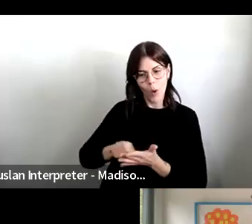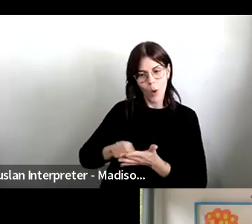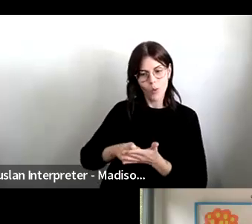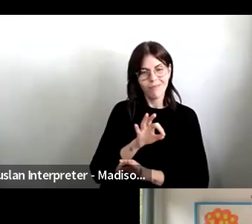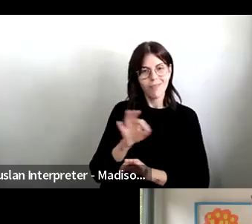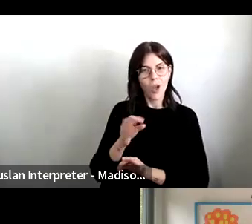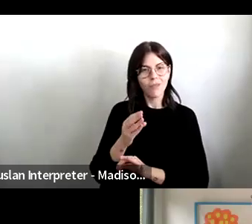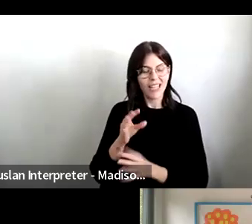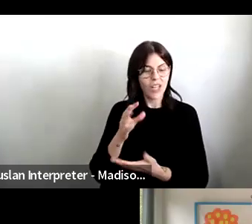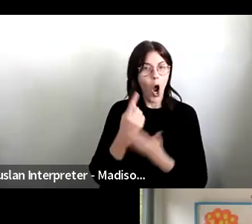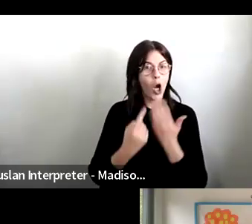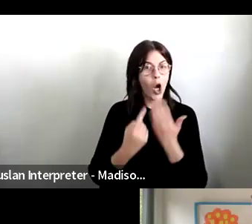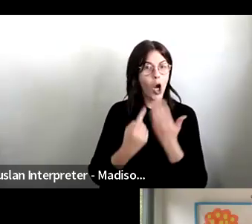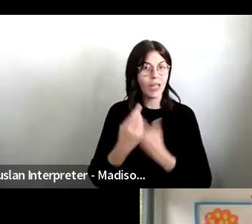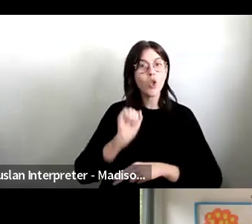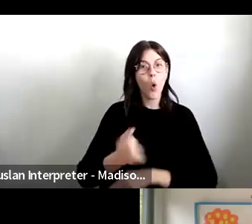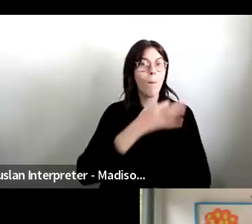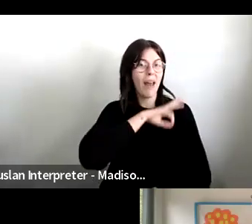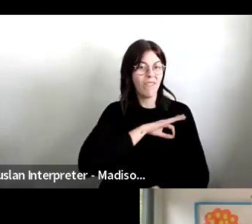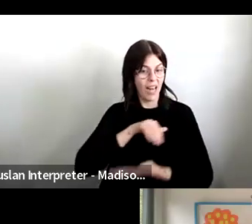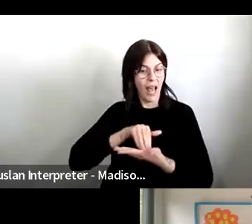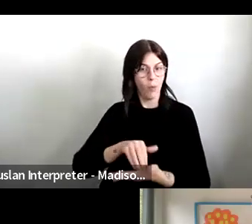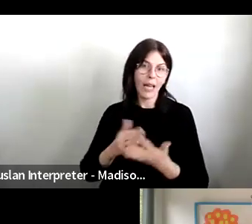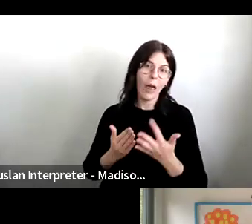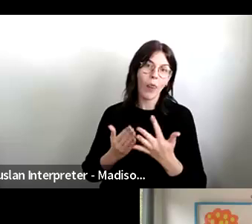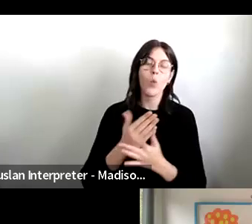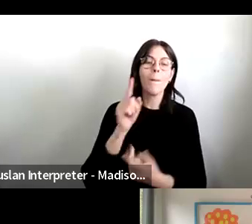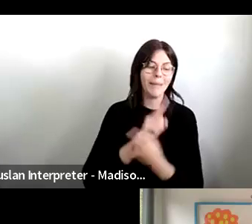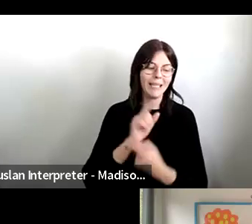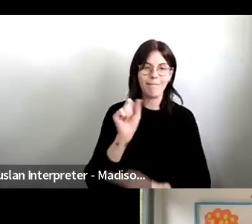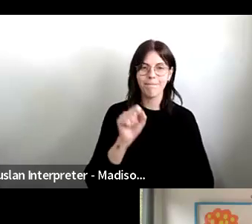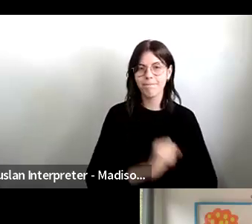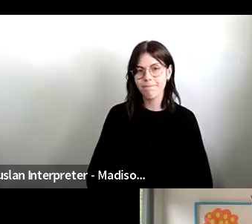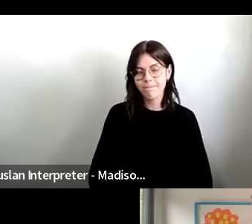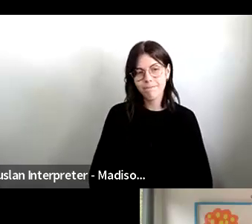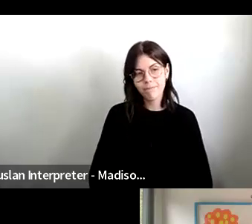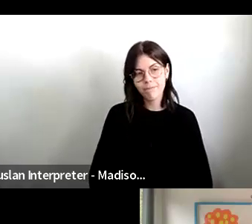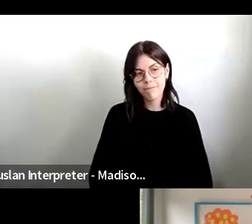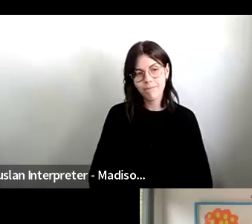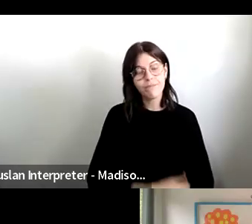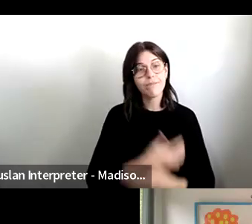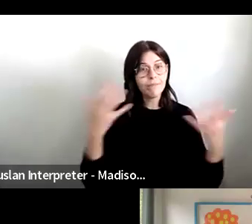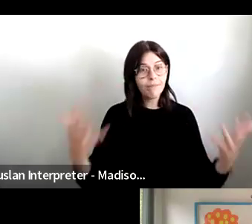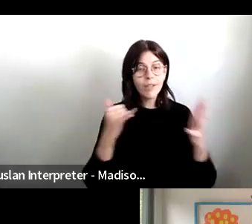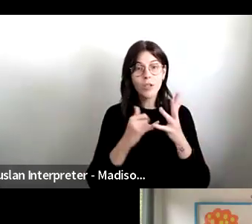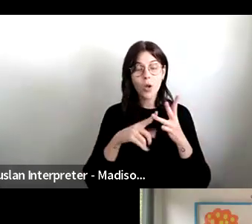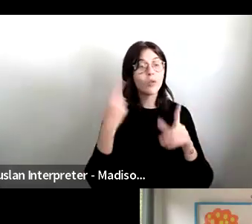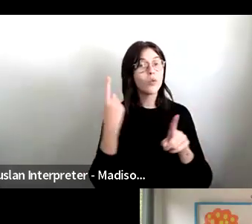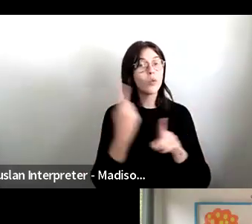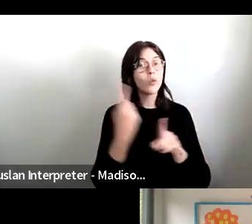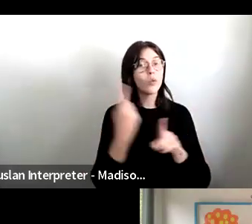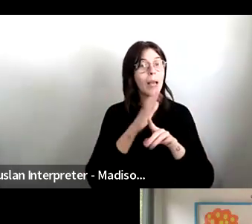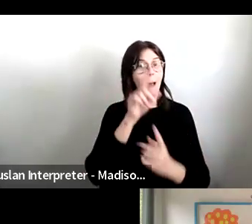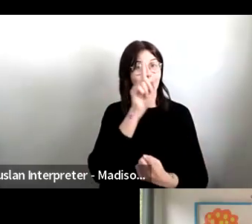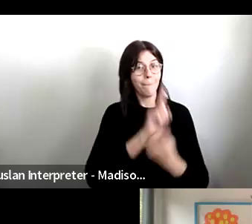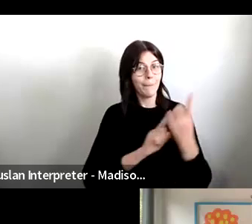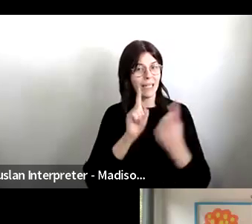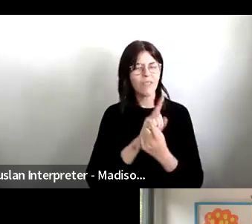benefit and to help you through the meeting. So, talking about meetings, but it like? It would